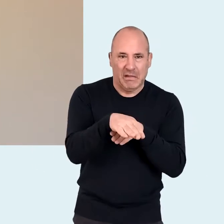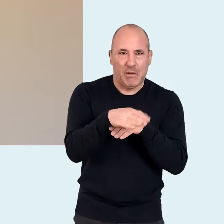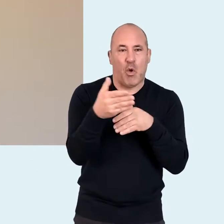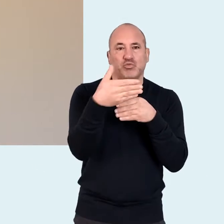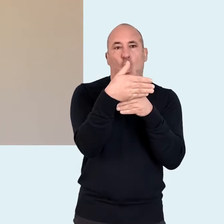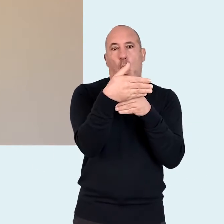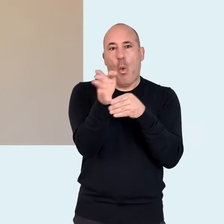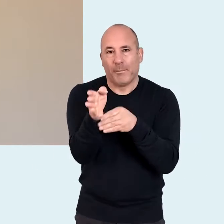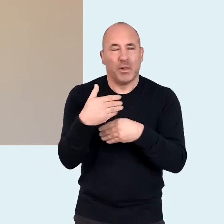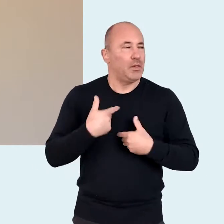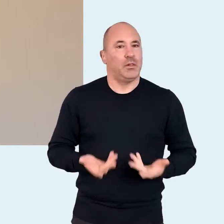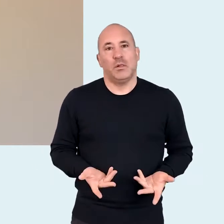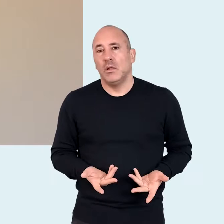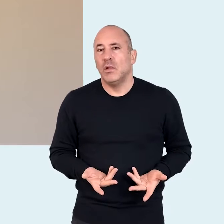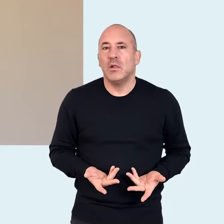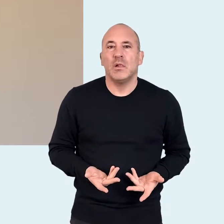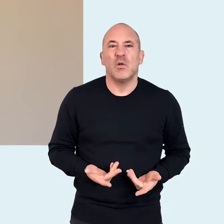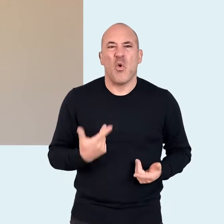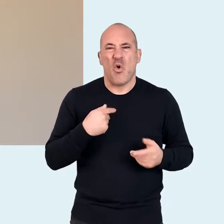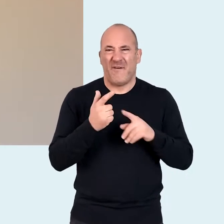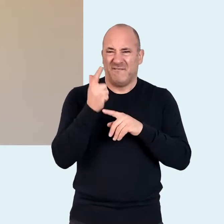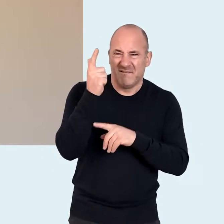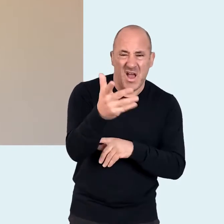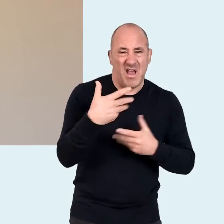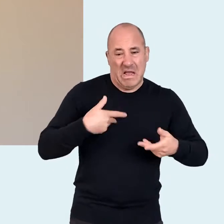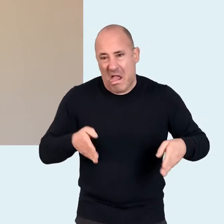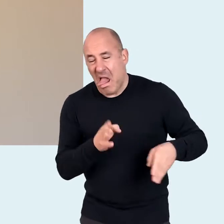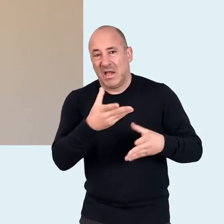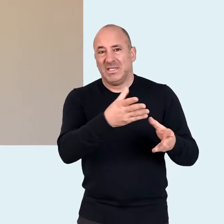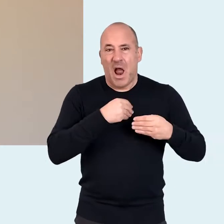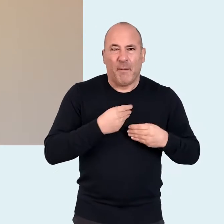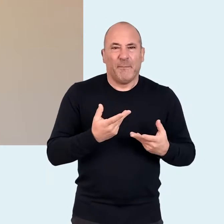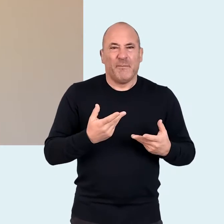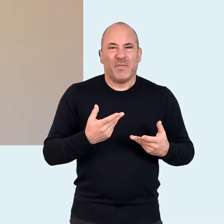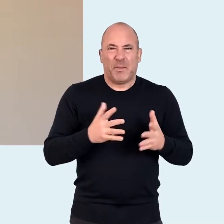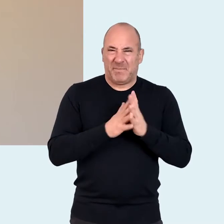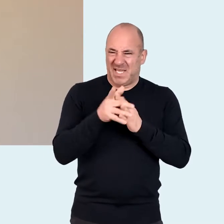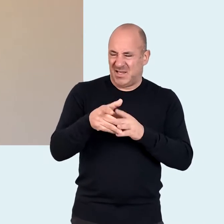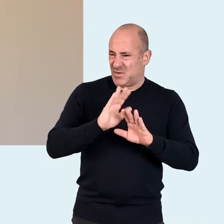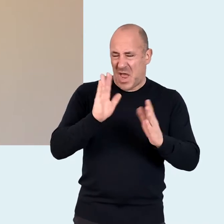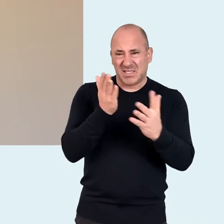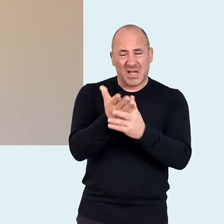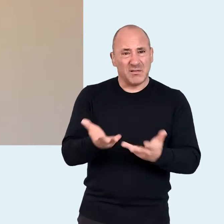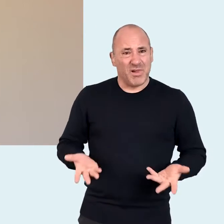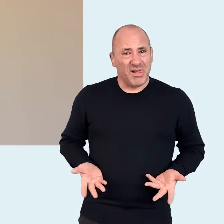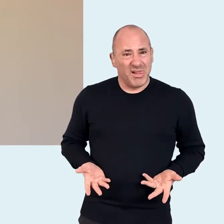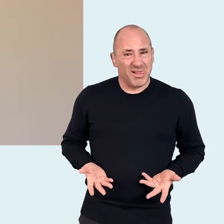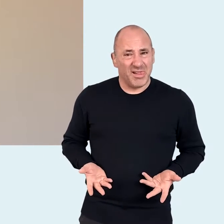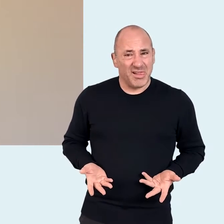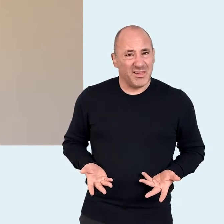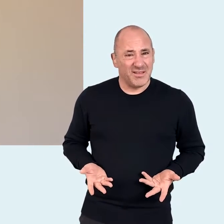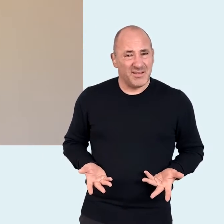a lip or open a fire door or just help me with distances at times, that's then not a